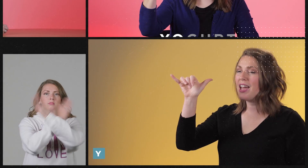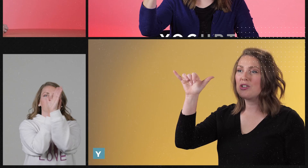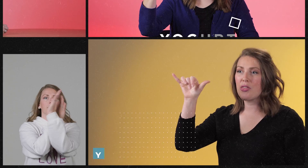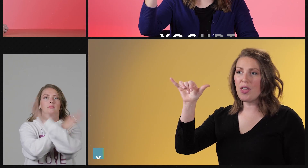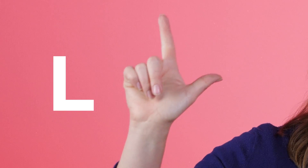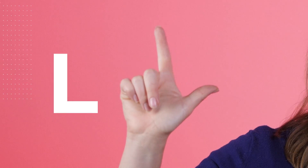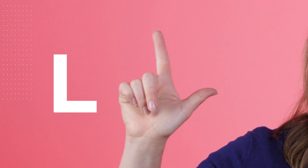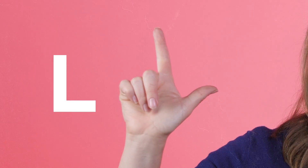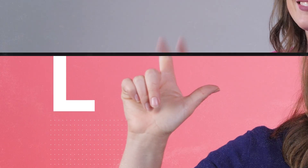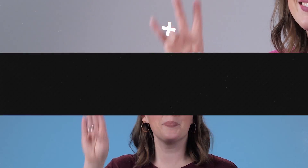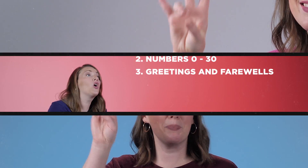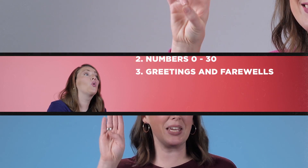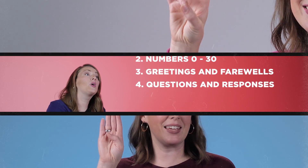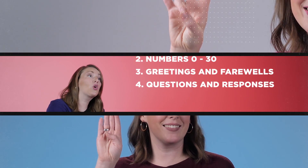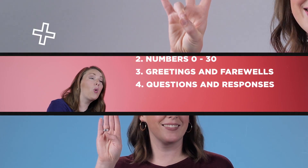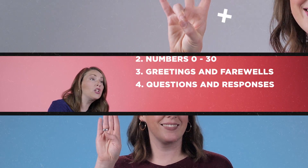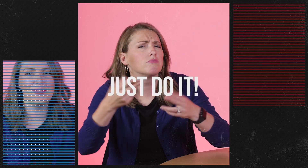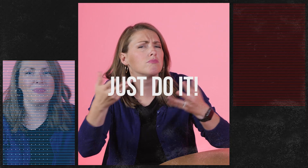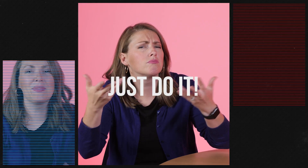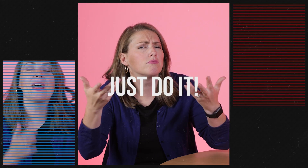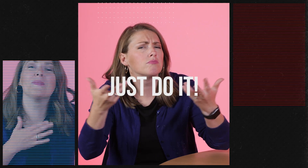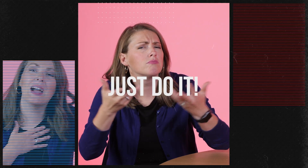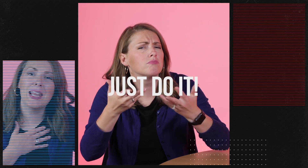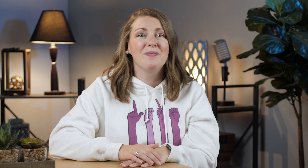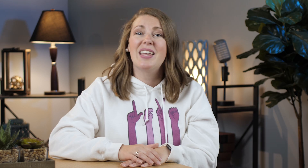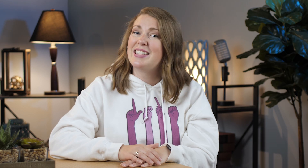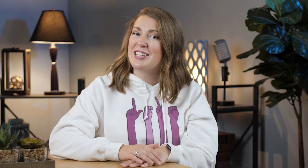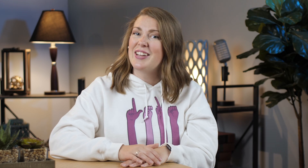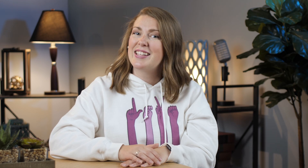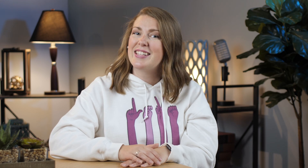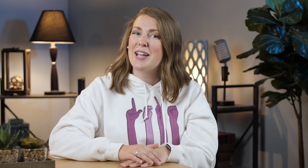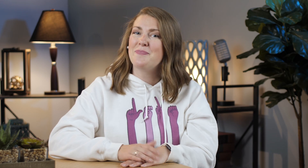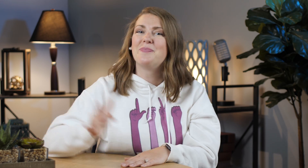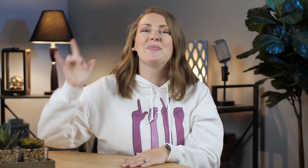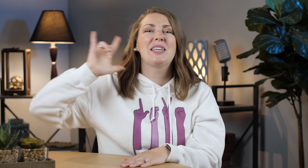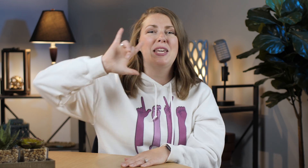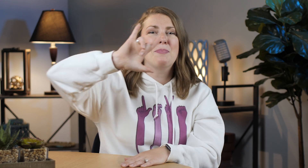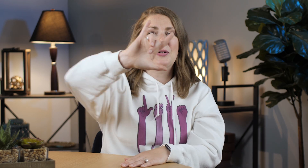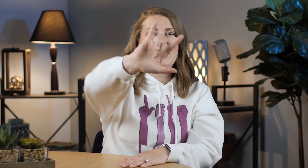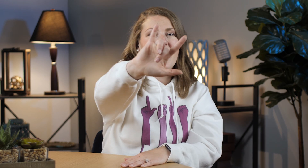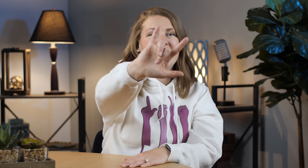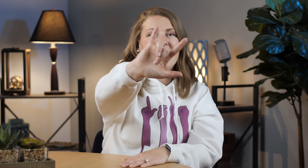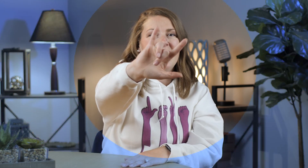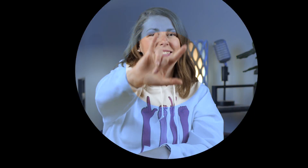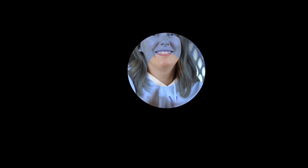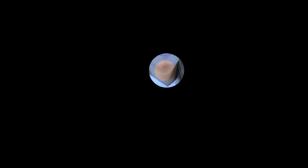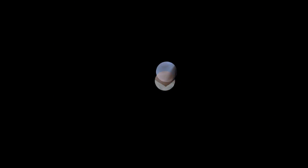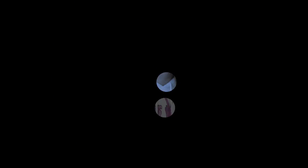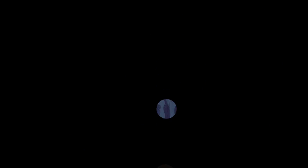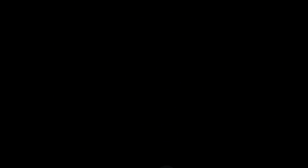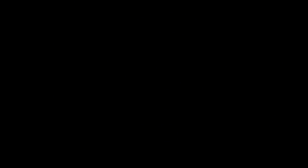free by clicking on the link in the description. Until next time keep learning how to sign 🤟